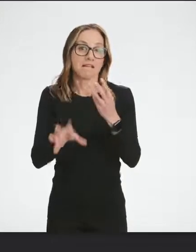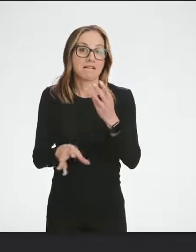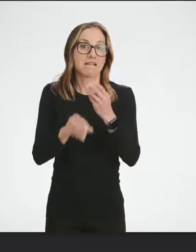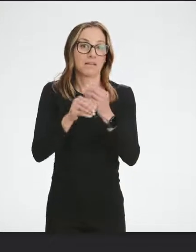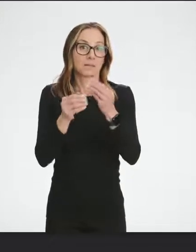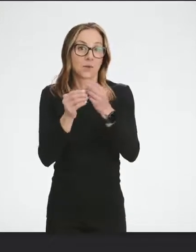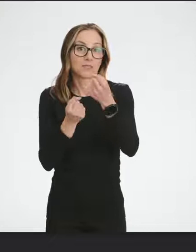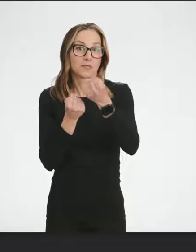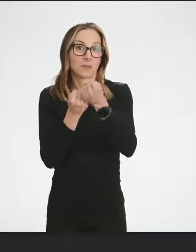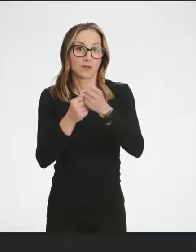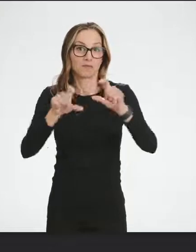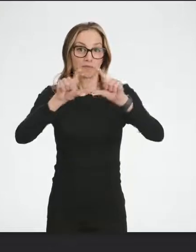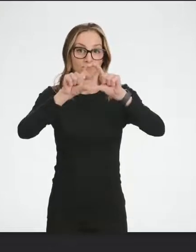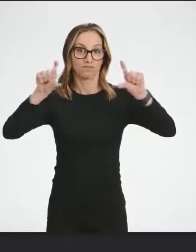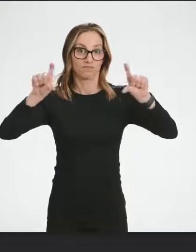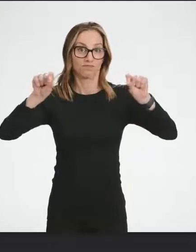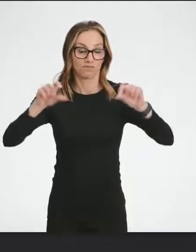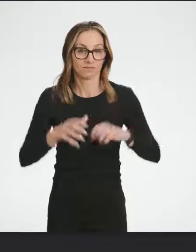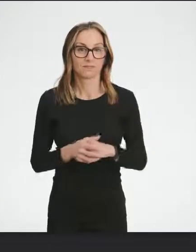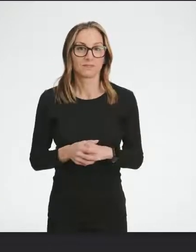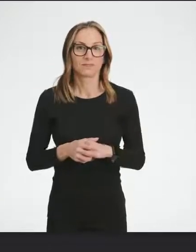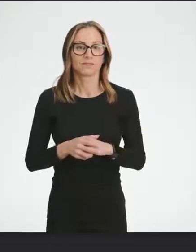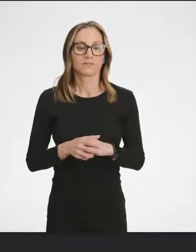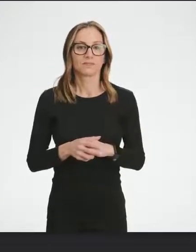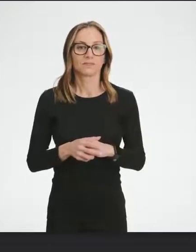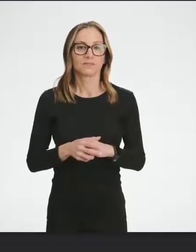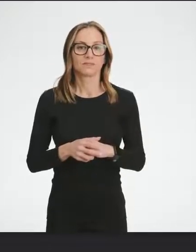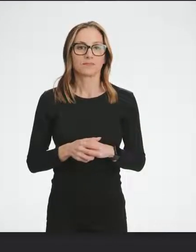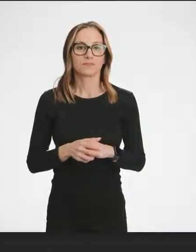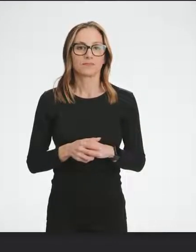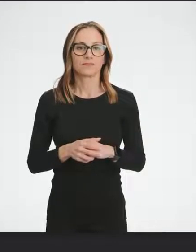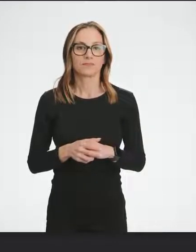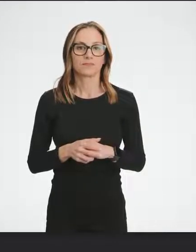family.